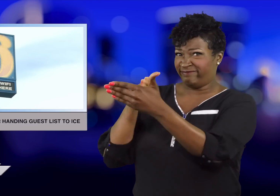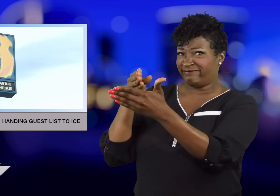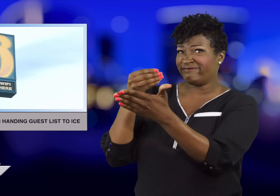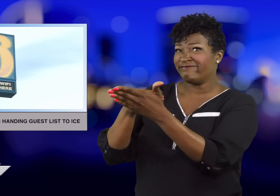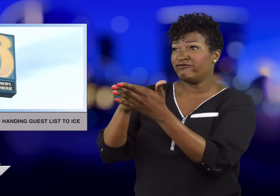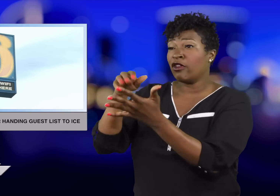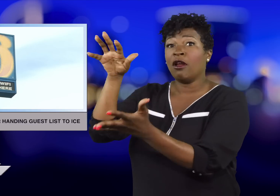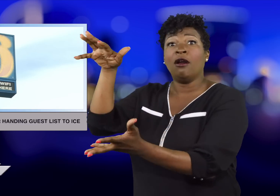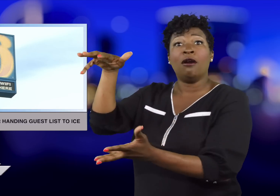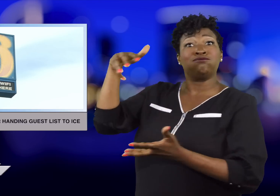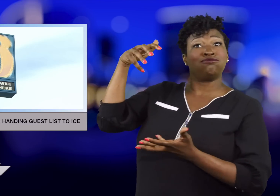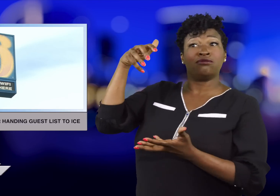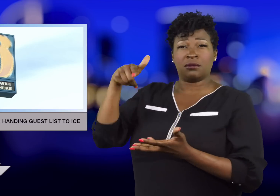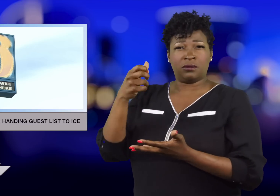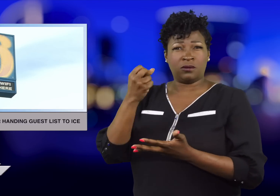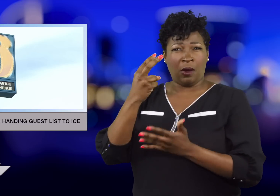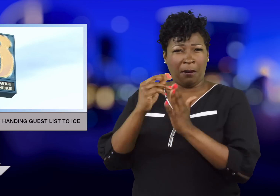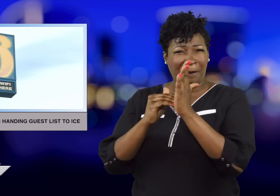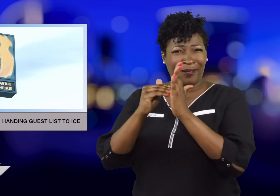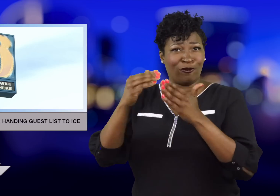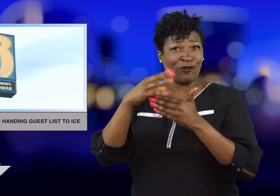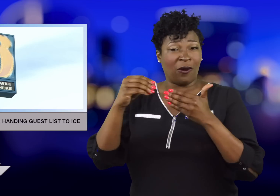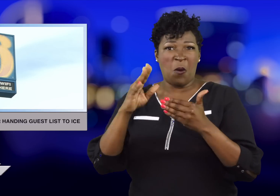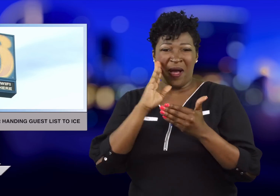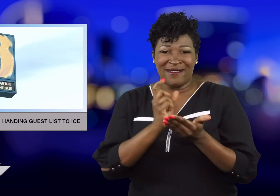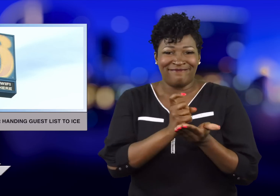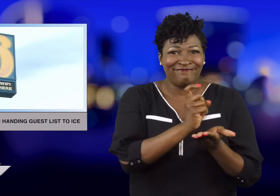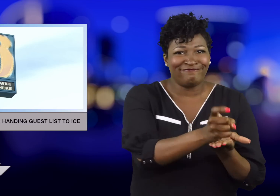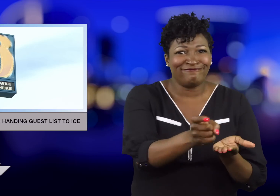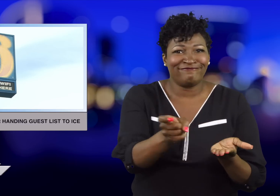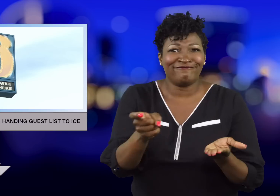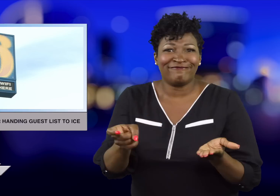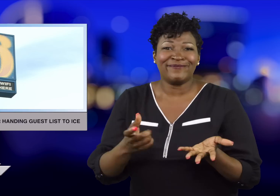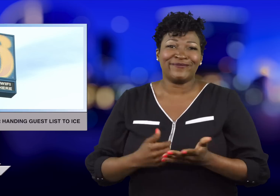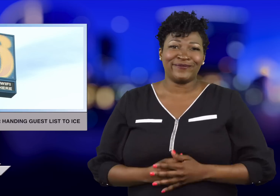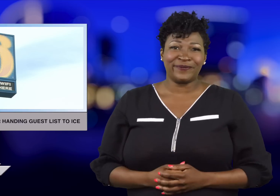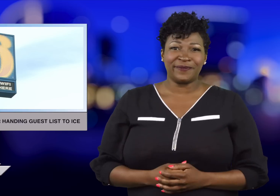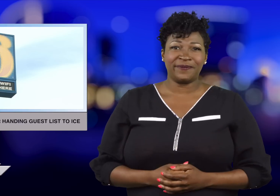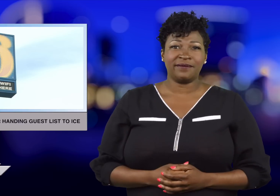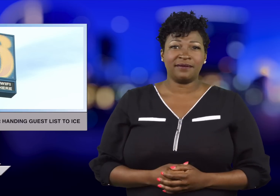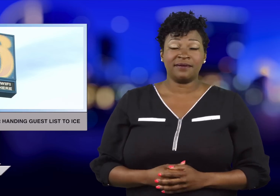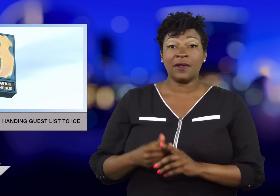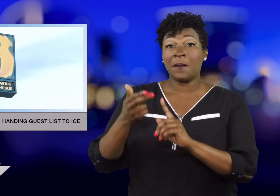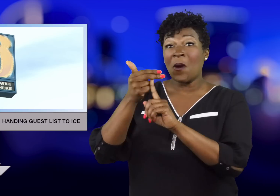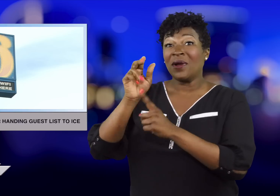guests whose information was given to federal immigration authorities.